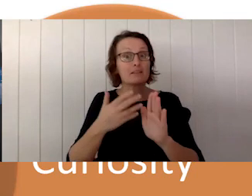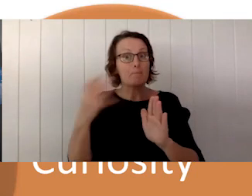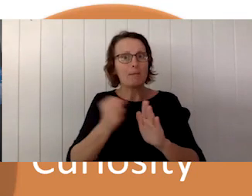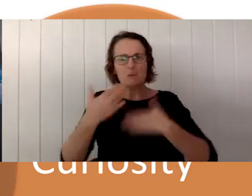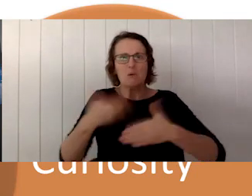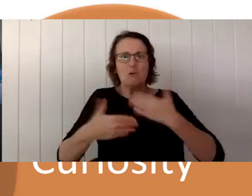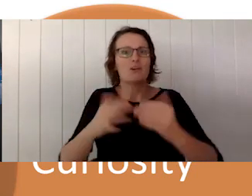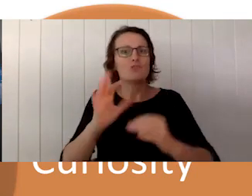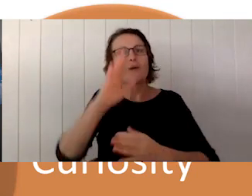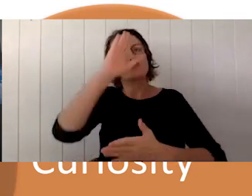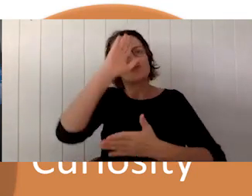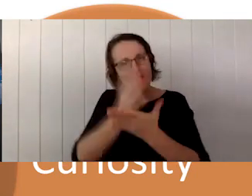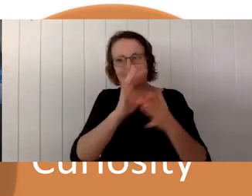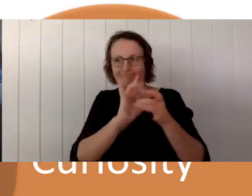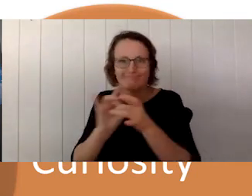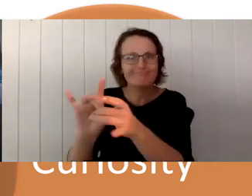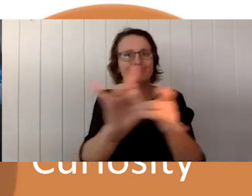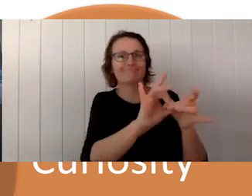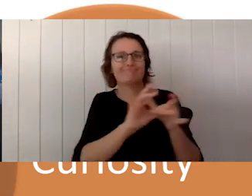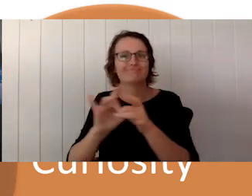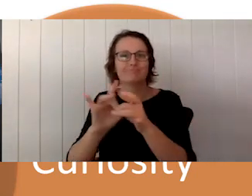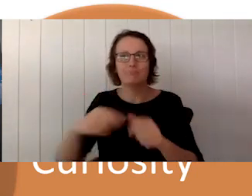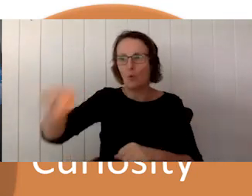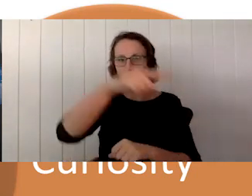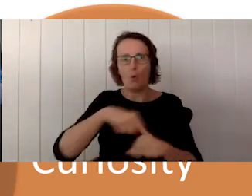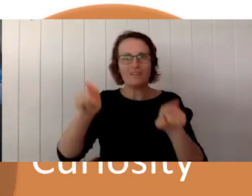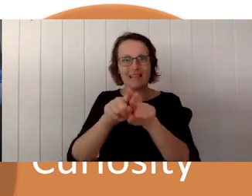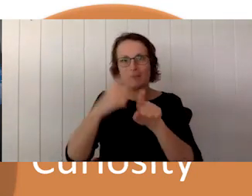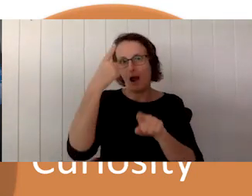having a trusted environment and having everyone on the same page. If